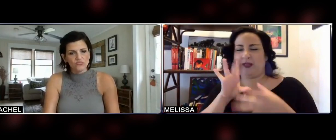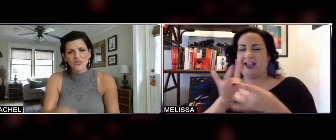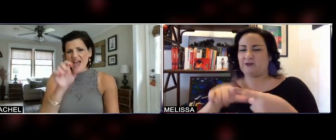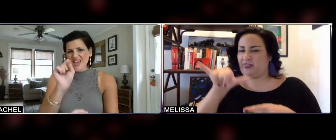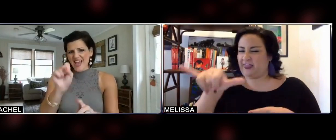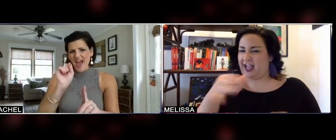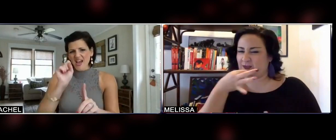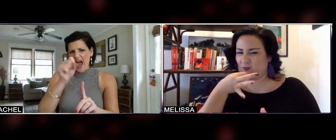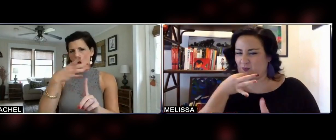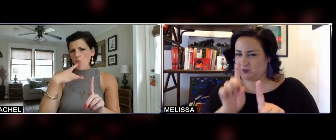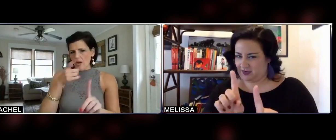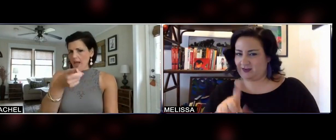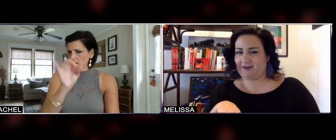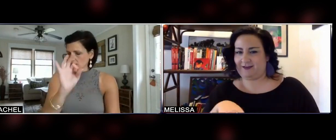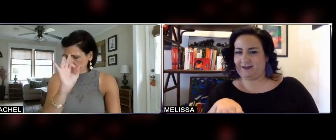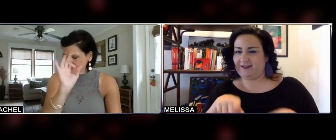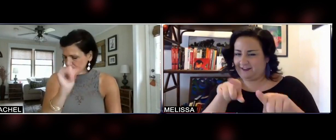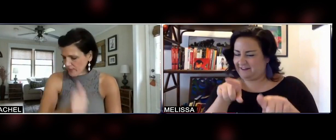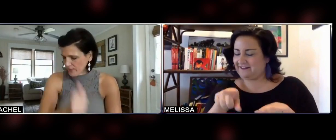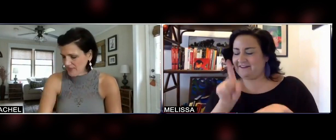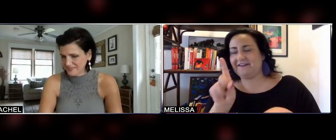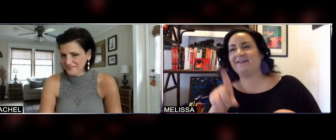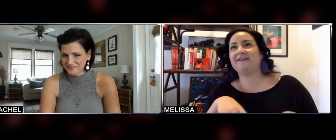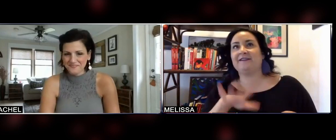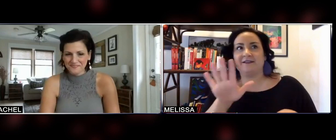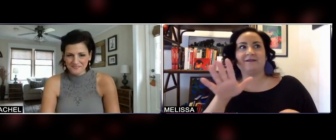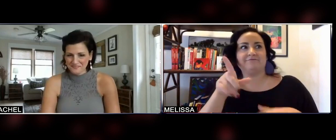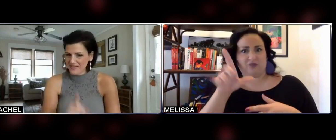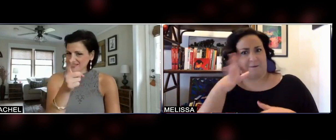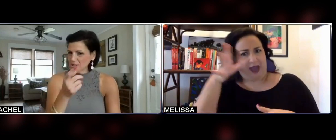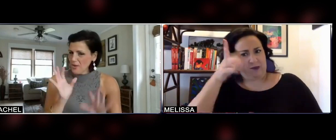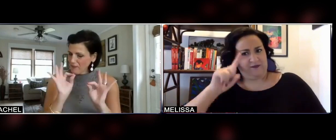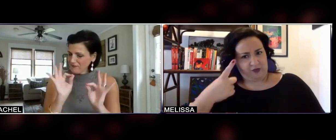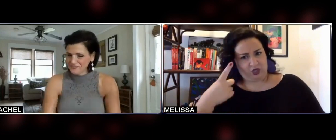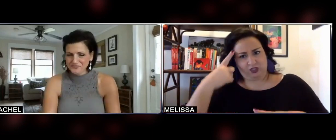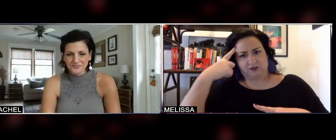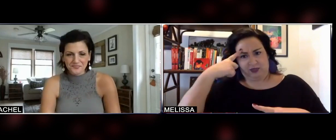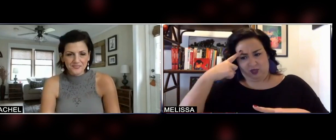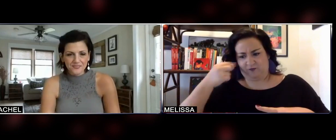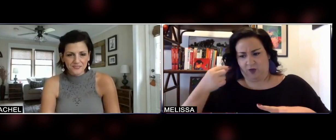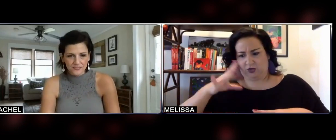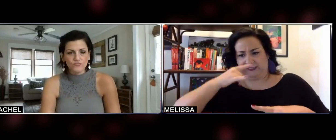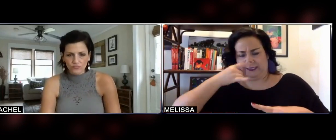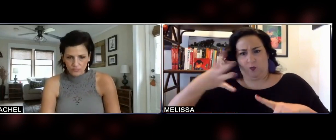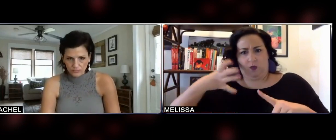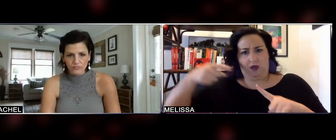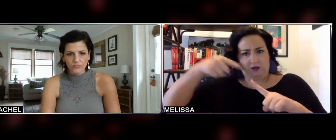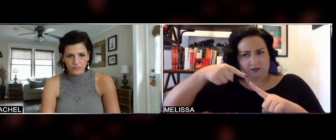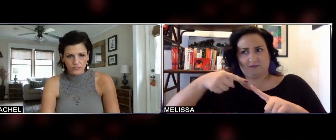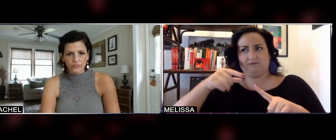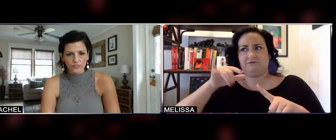I will get to that soon. You're a parent first and think of what your kids need.